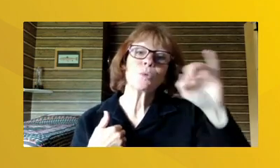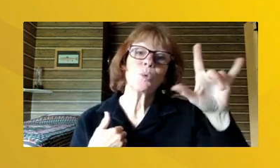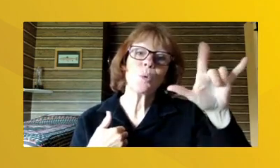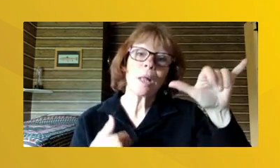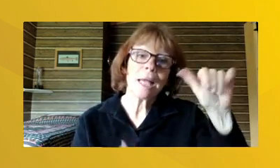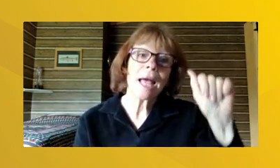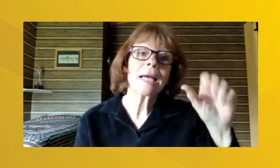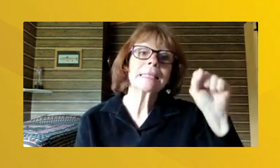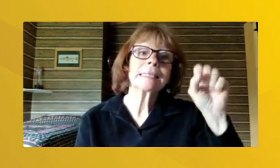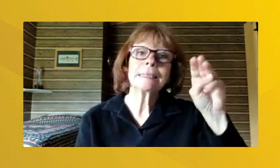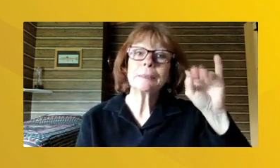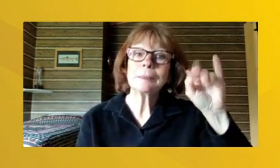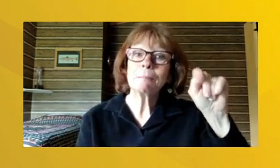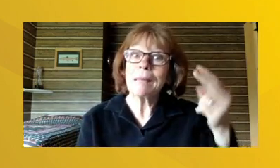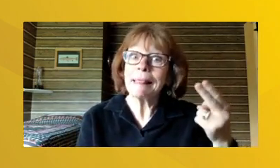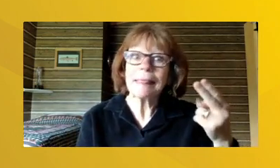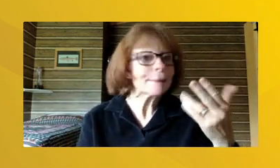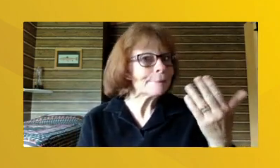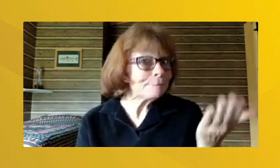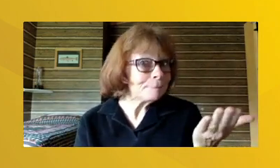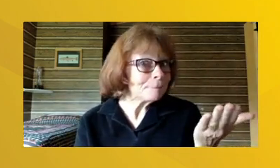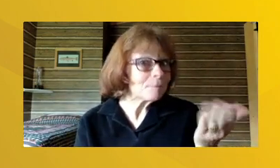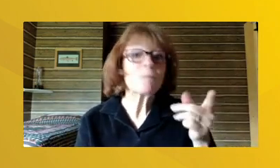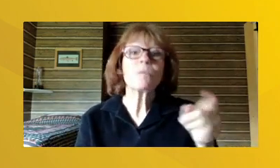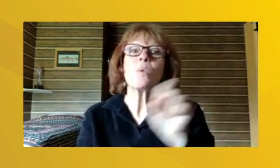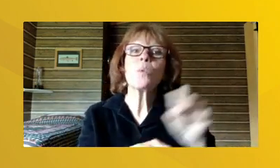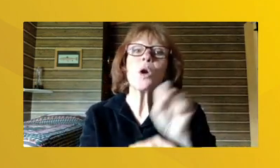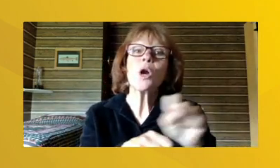Whew! That's a lot.